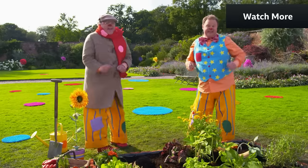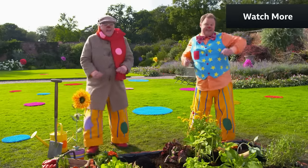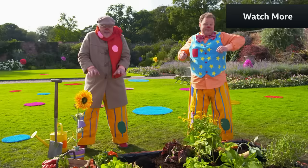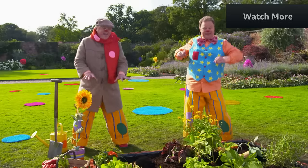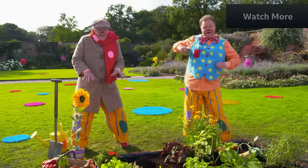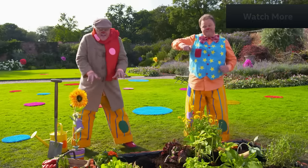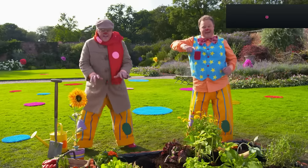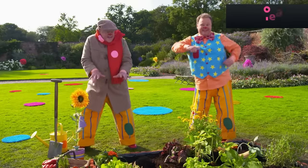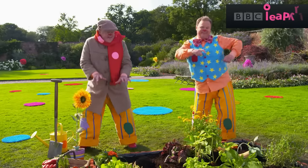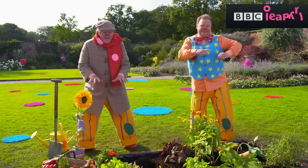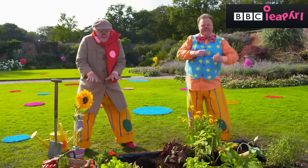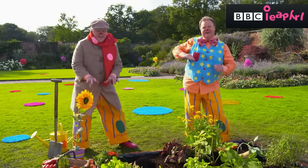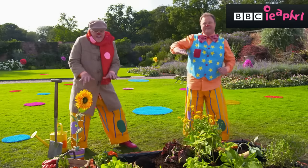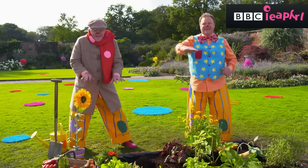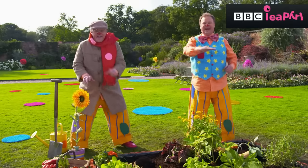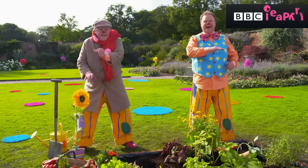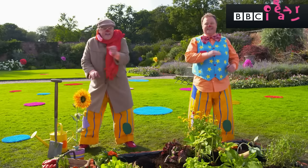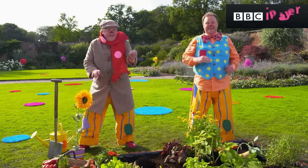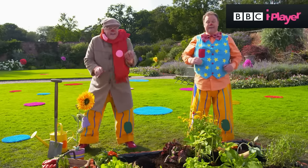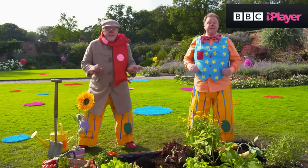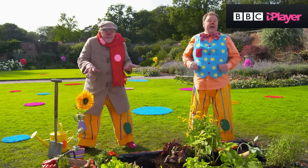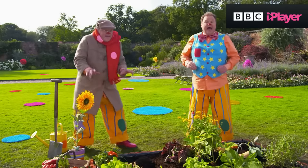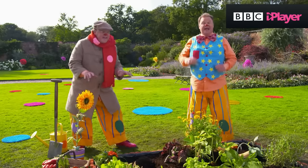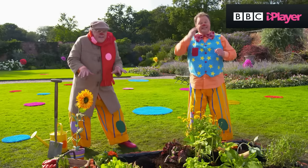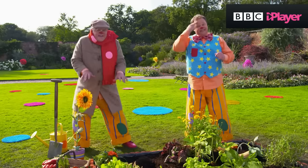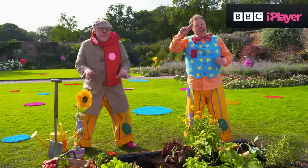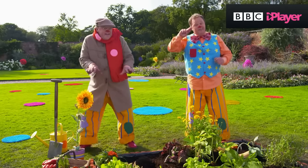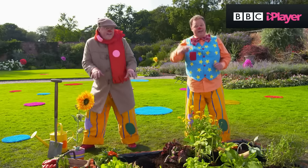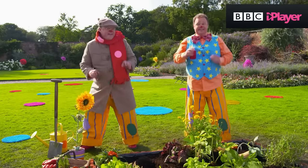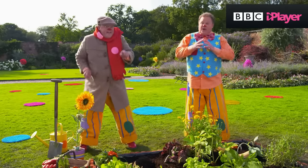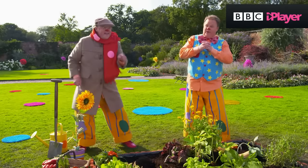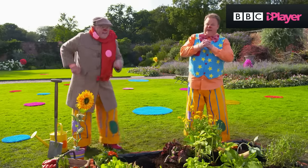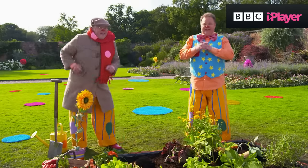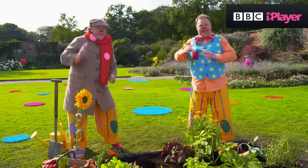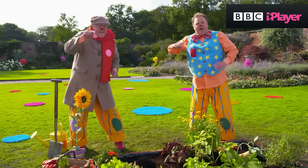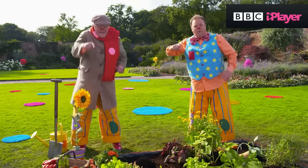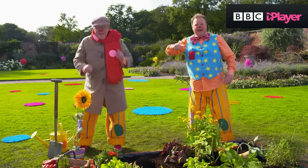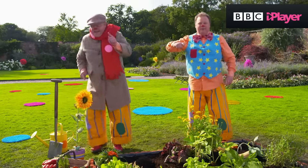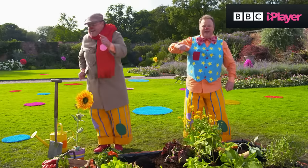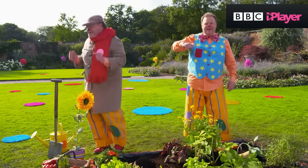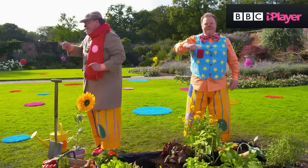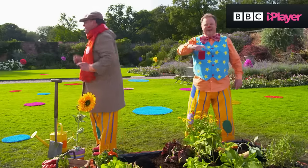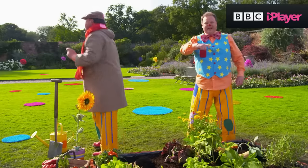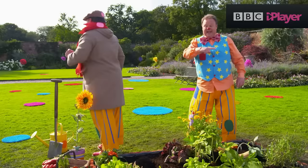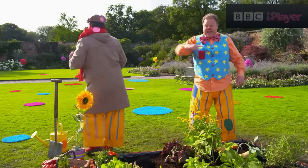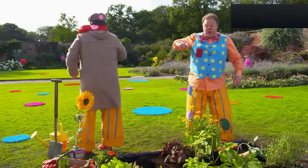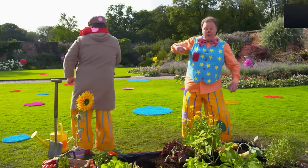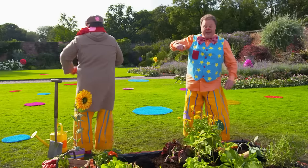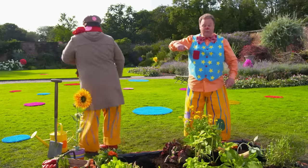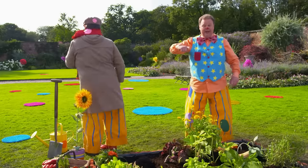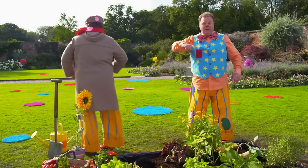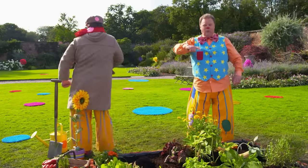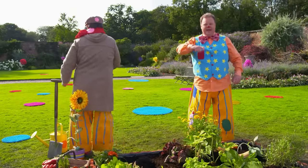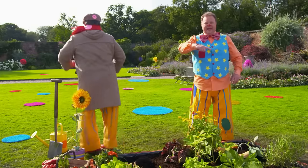there's a worm at the bottom of the garden and his name is wiggly wick wick wiggly wick weak wiggly